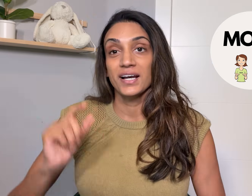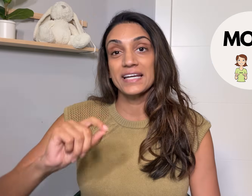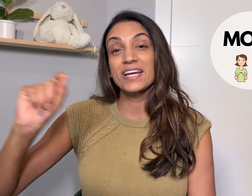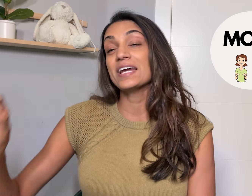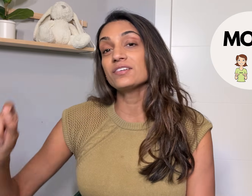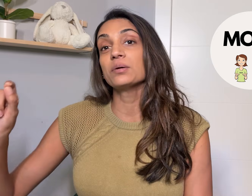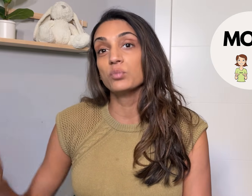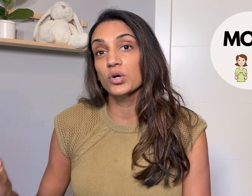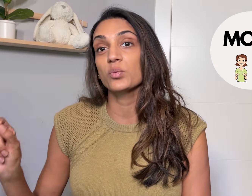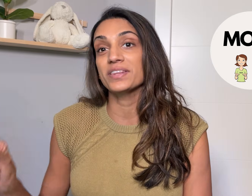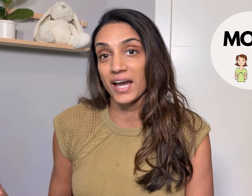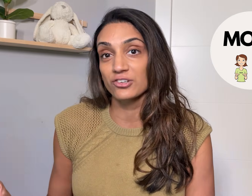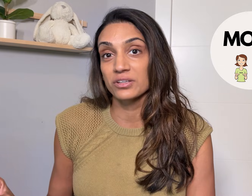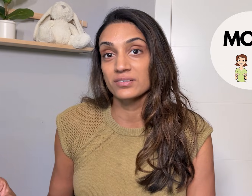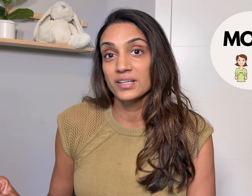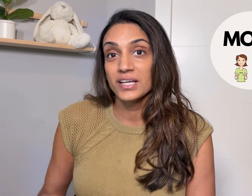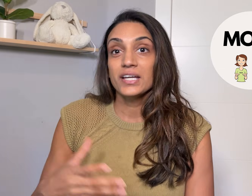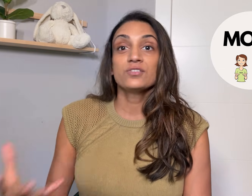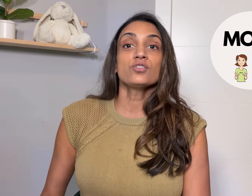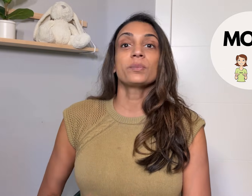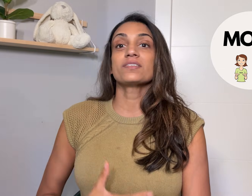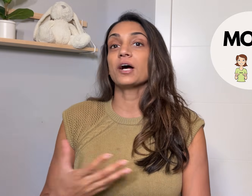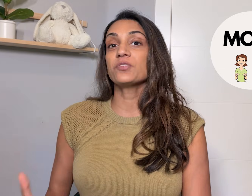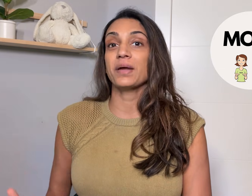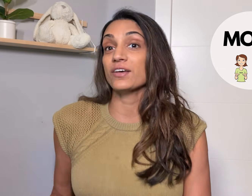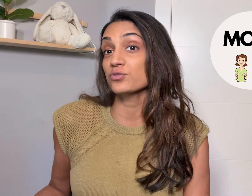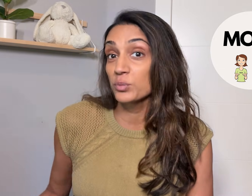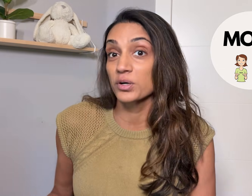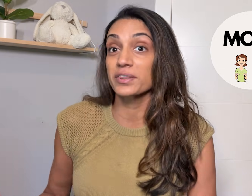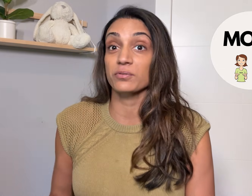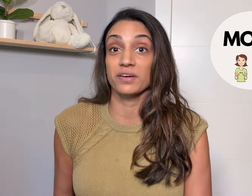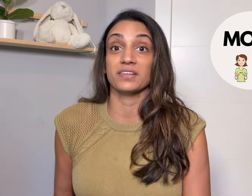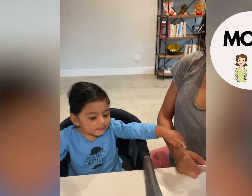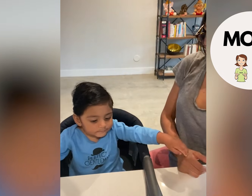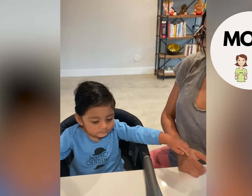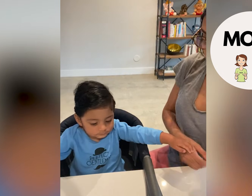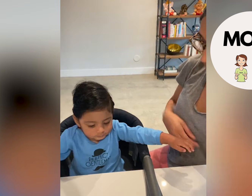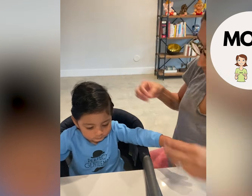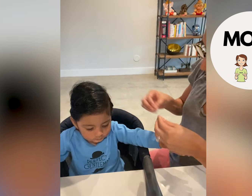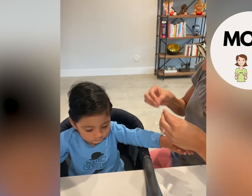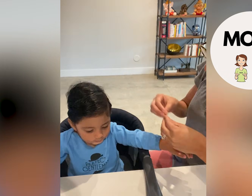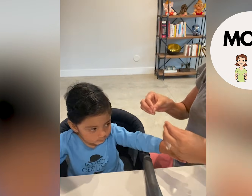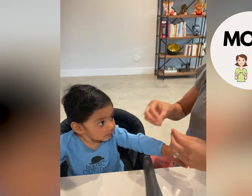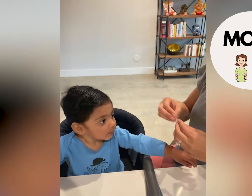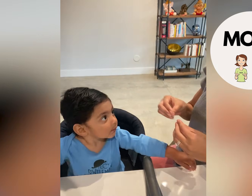Again, connecting the more with the action. It's useful because it helps them ask for more without fussing. And it's great for learning their hunger cues.